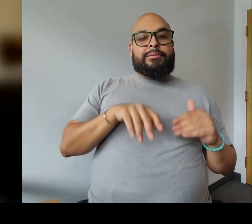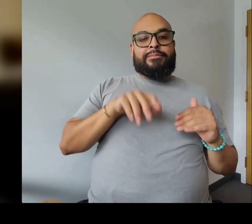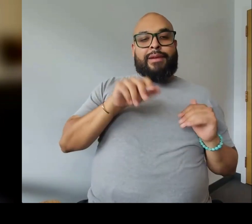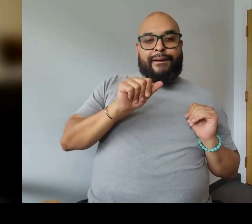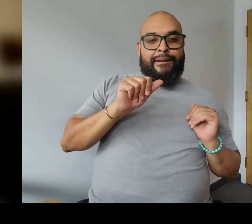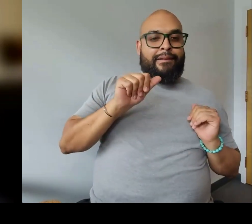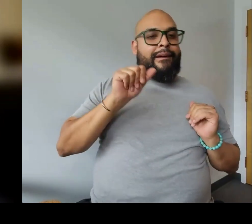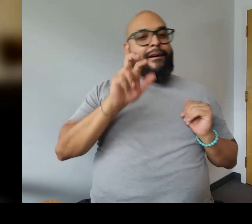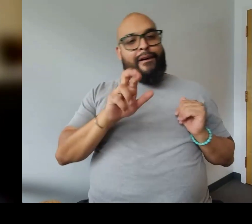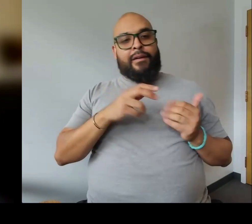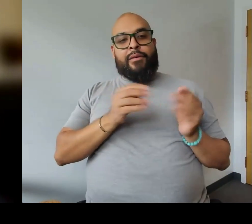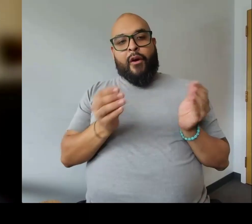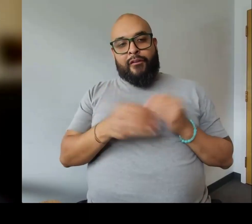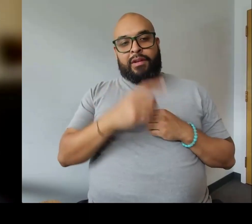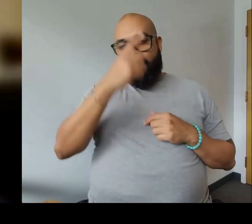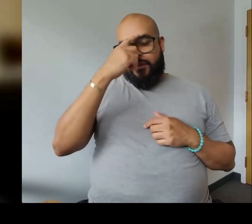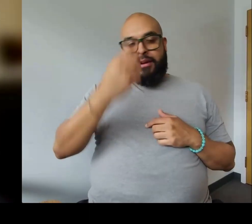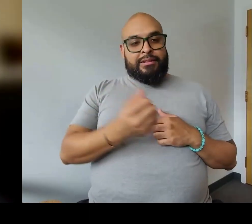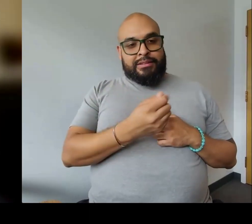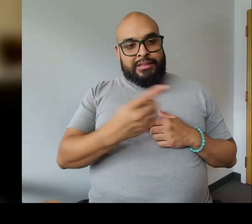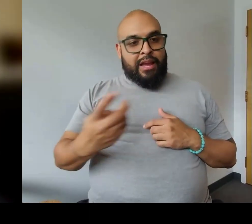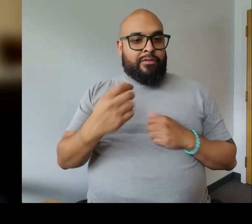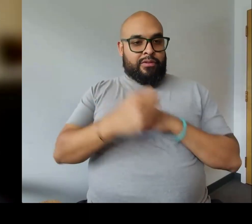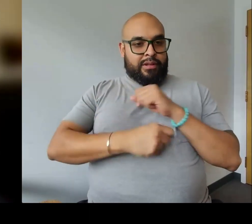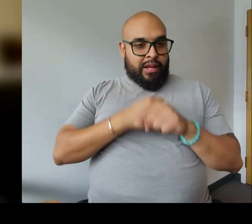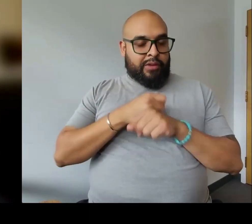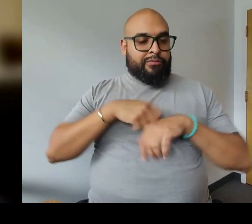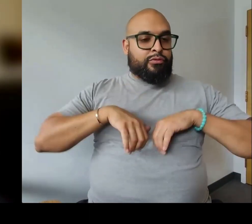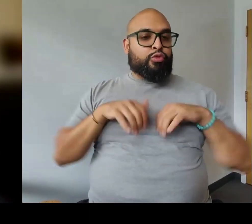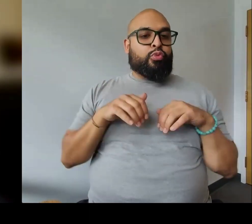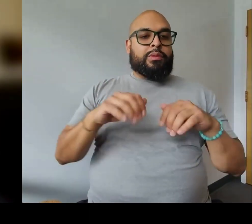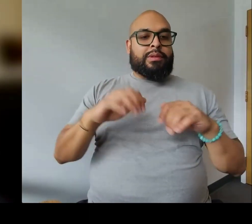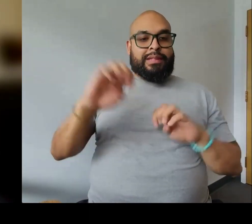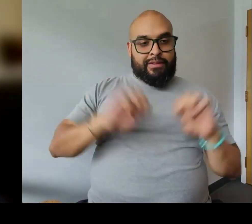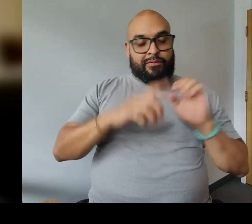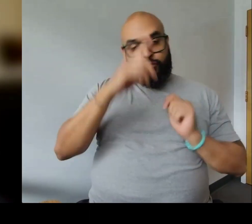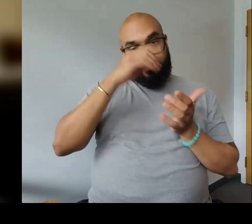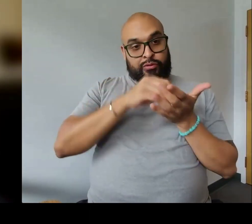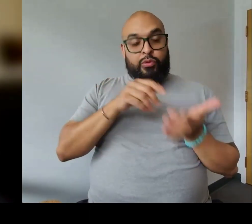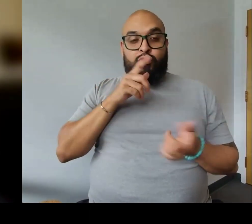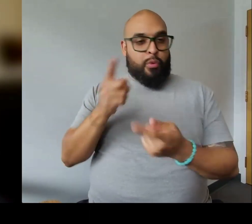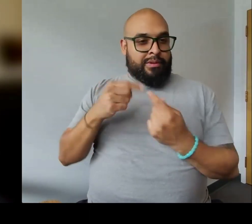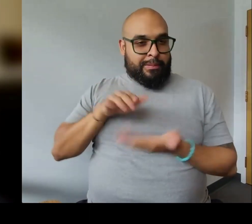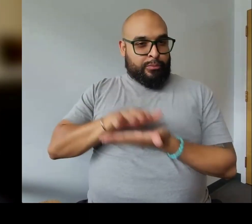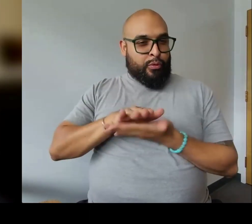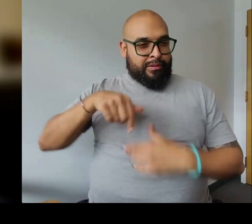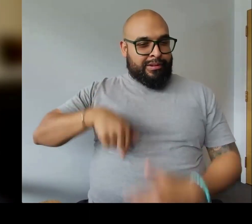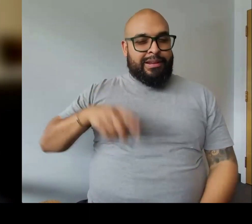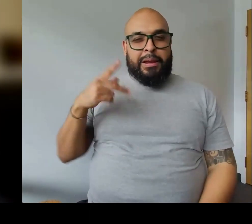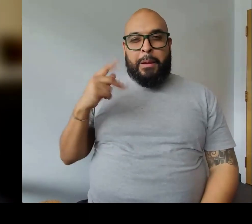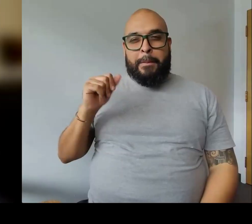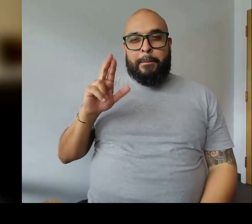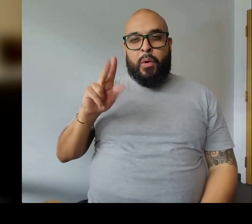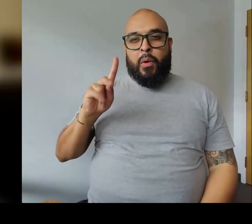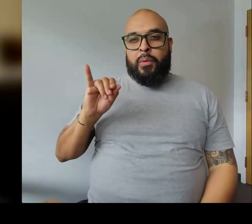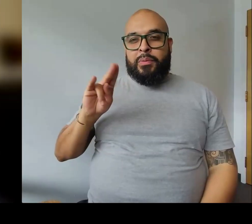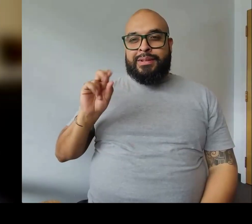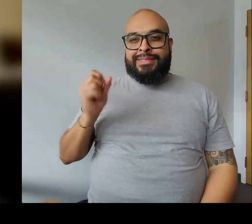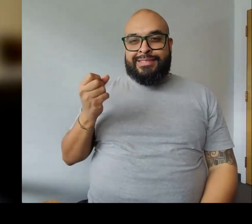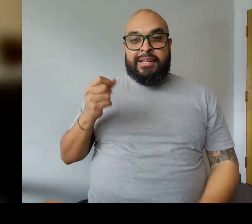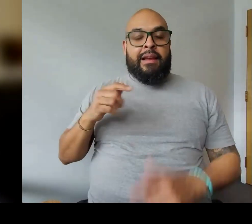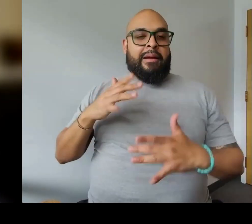for several years doing evaluations for students who don't go to Perkins, and I'm really excited to be here with this amazing group of people.